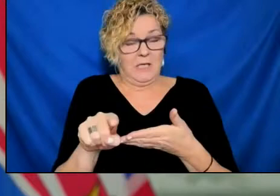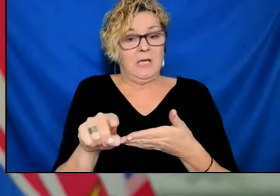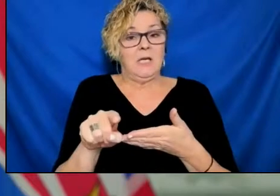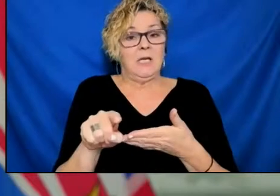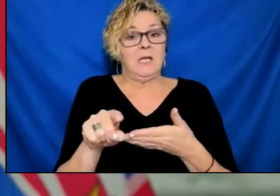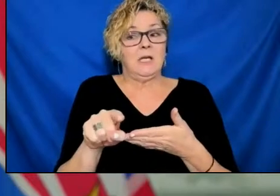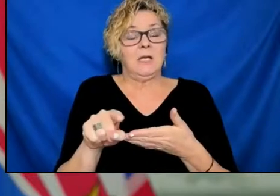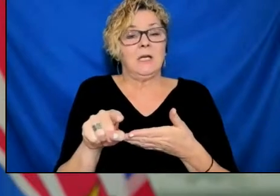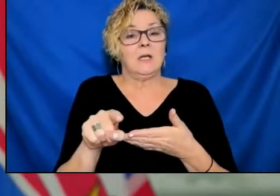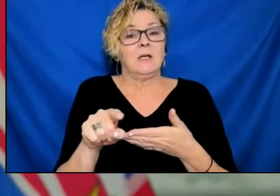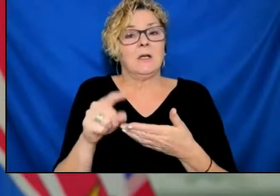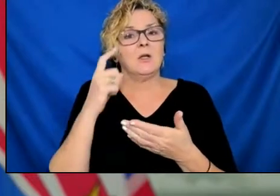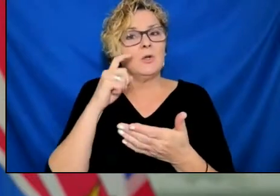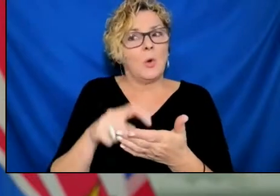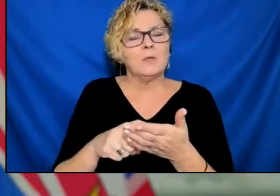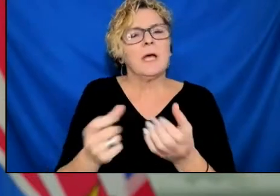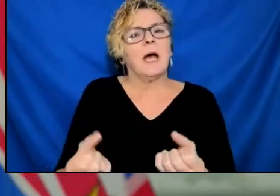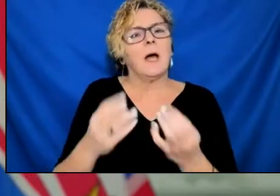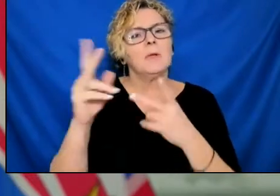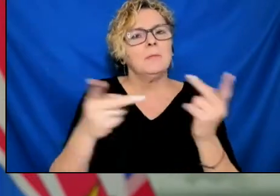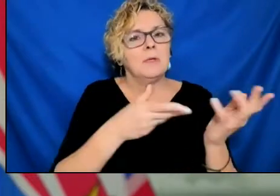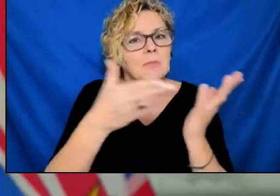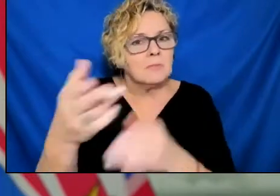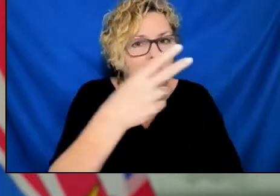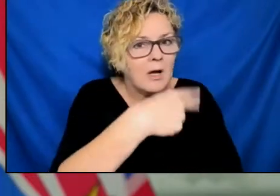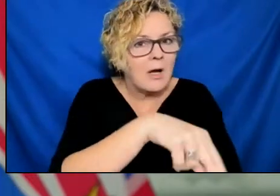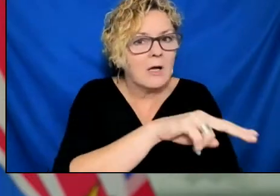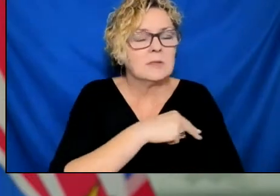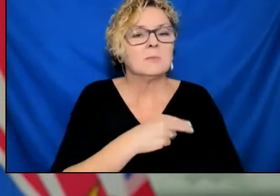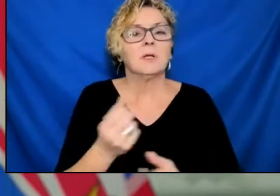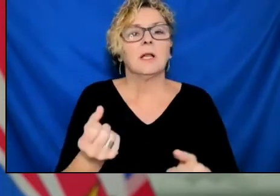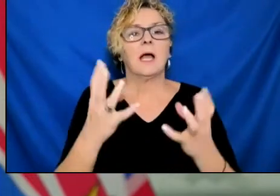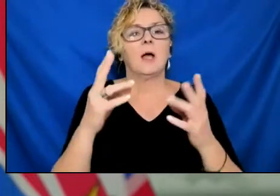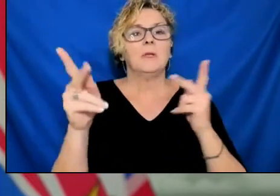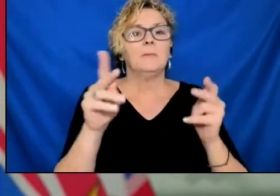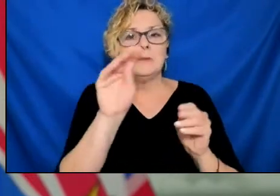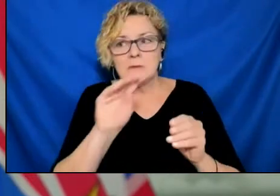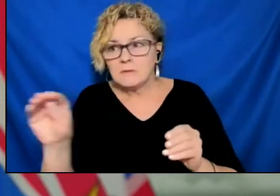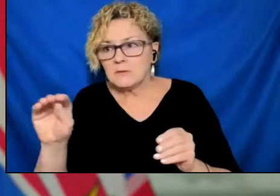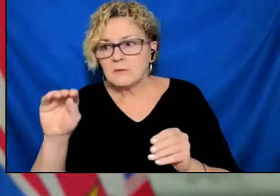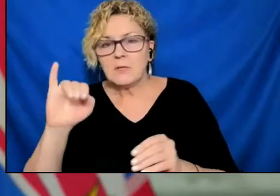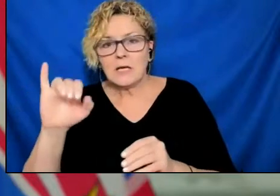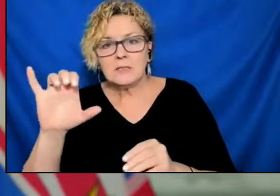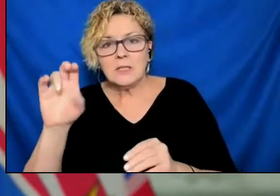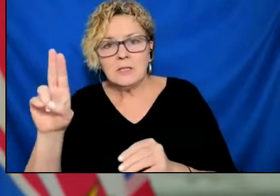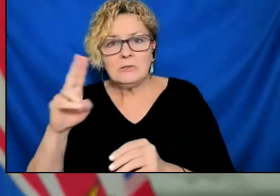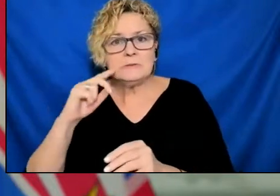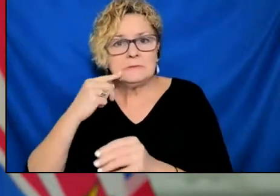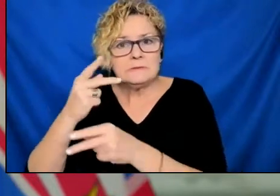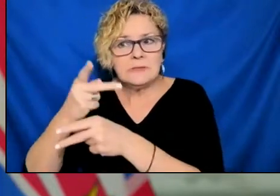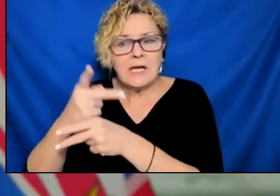is this week we are seeing that hospitalizations and critical